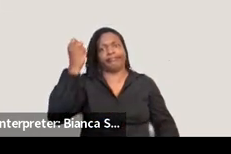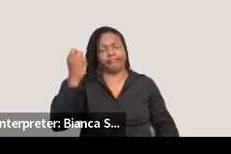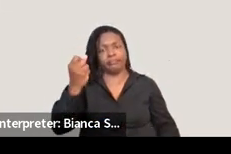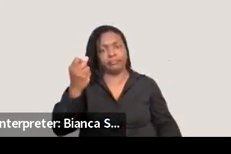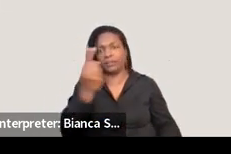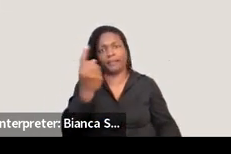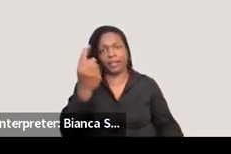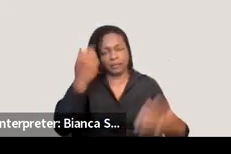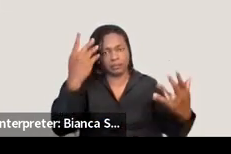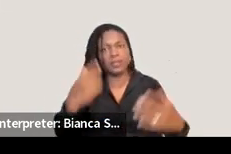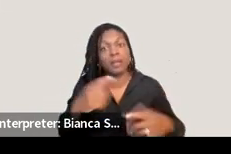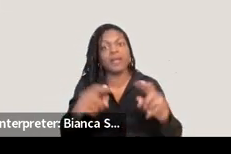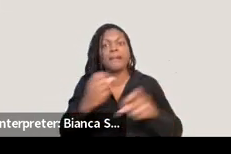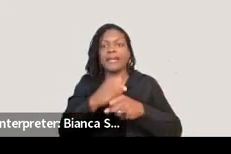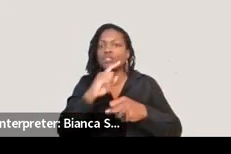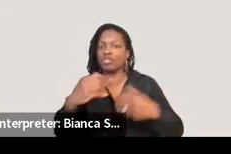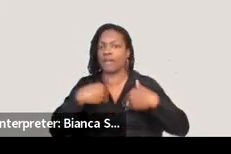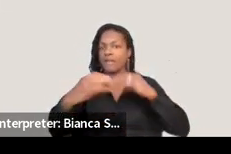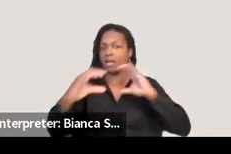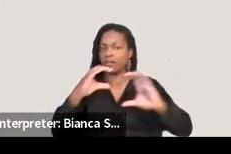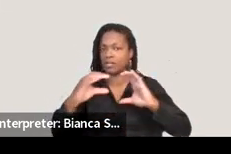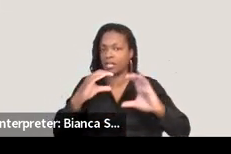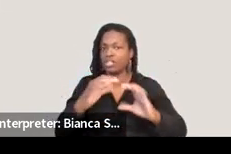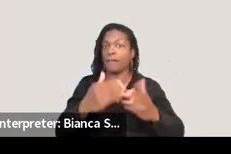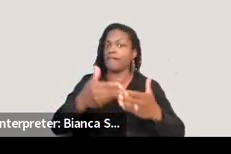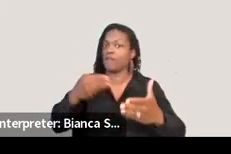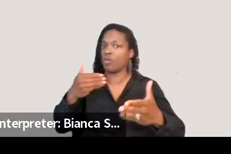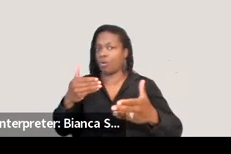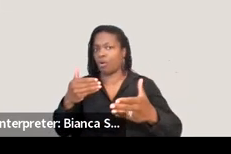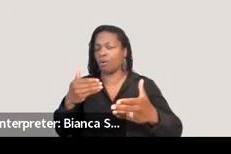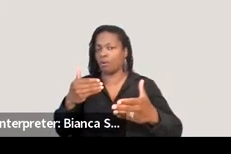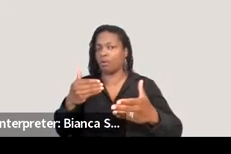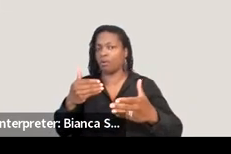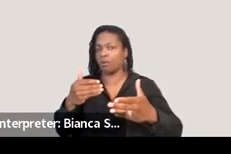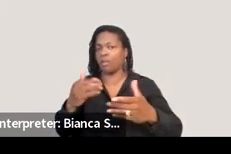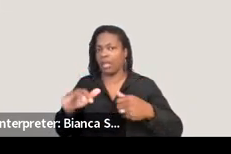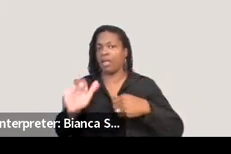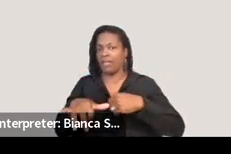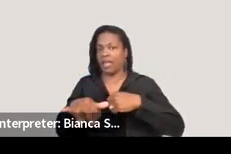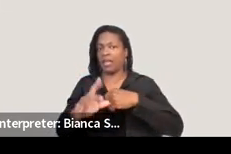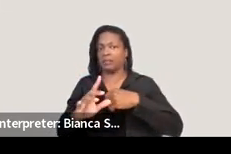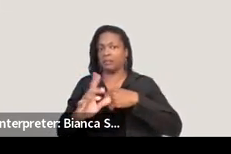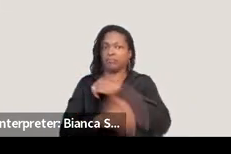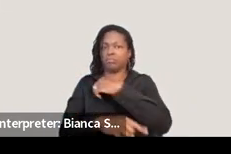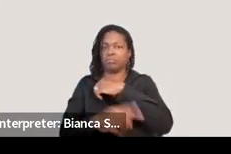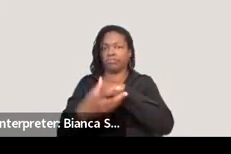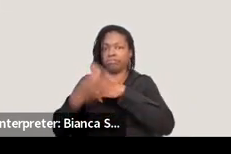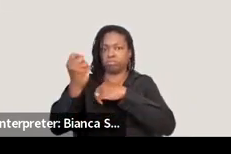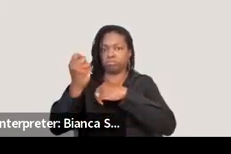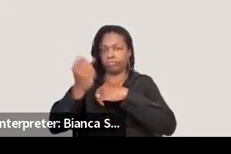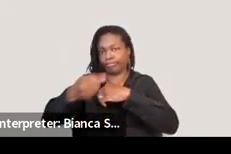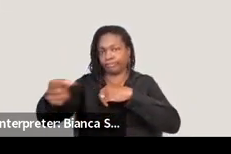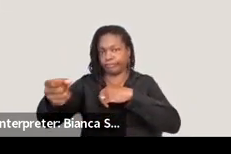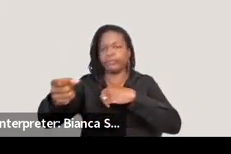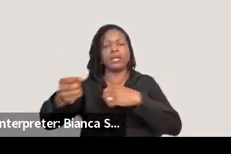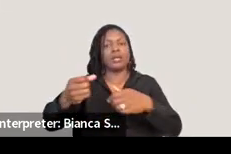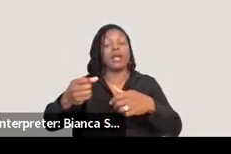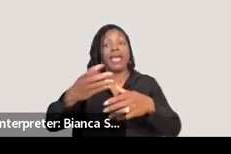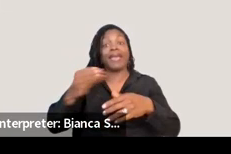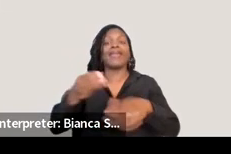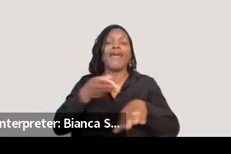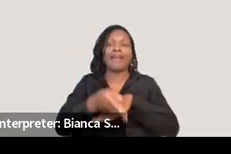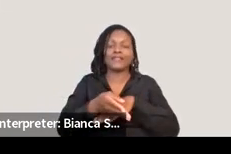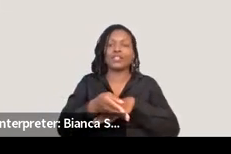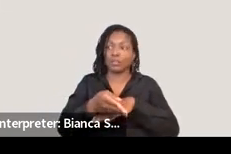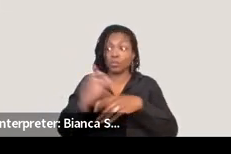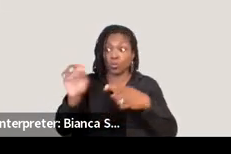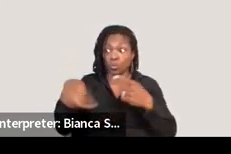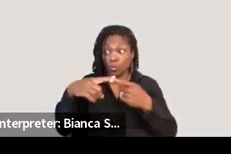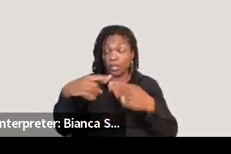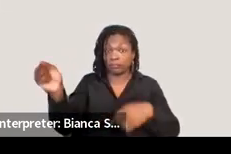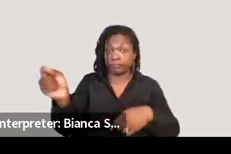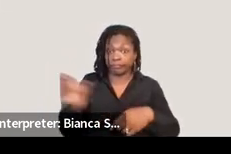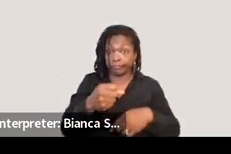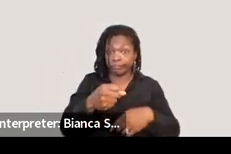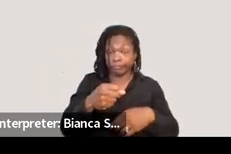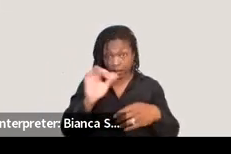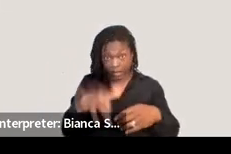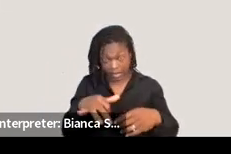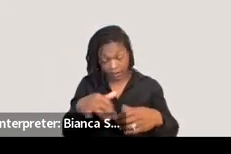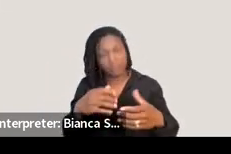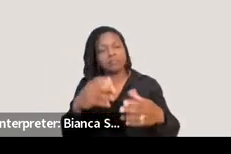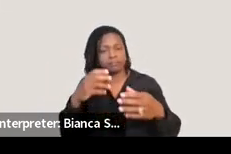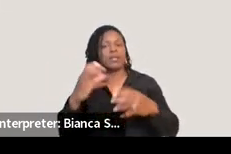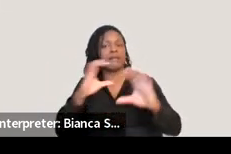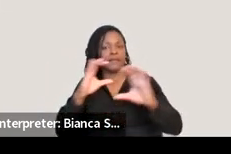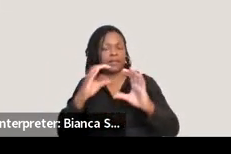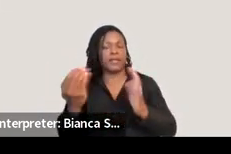This is being done. And be consistent. Again, Always close the distance when speaking with them if you can, especially if.